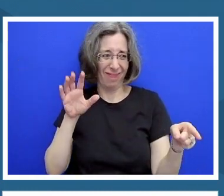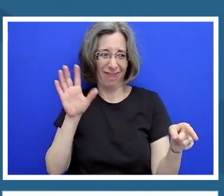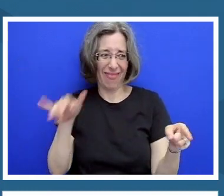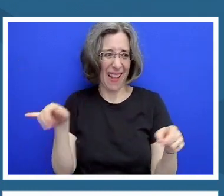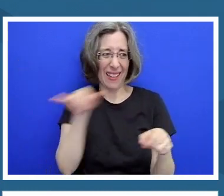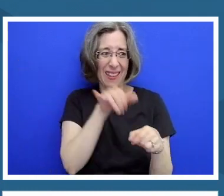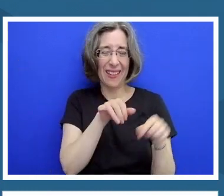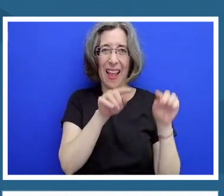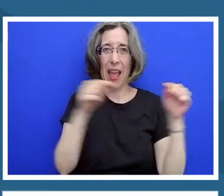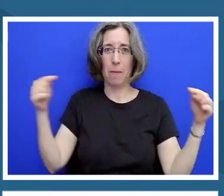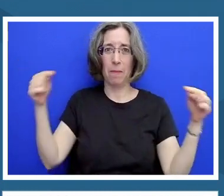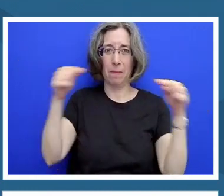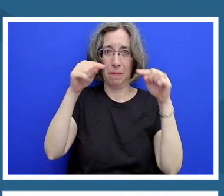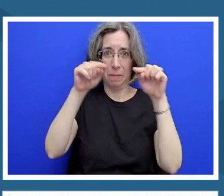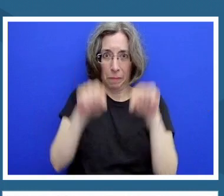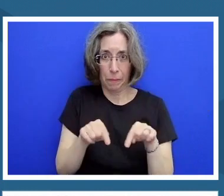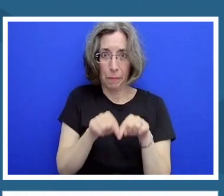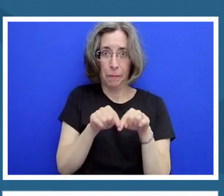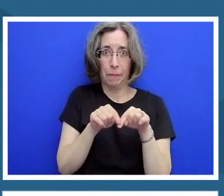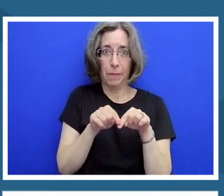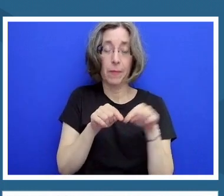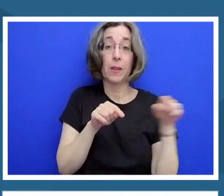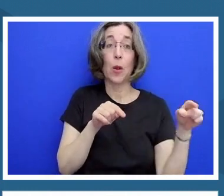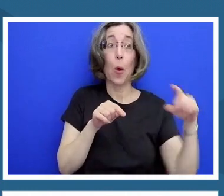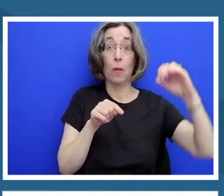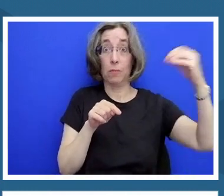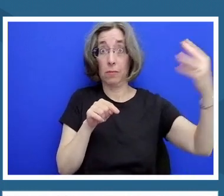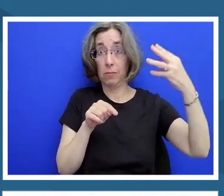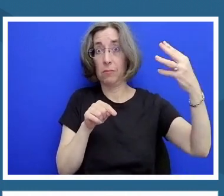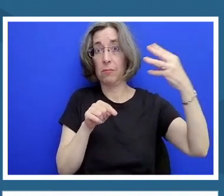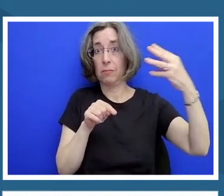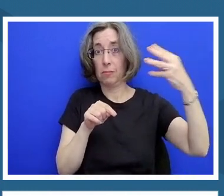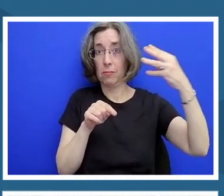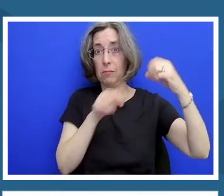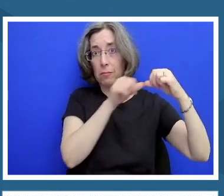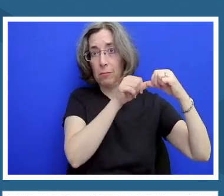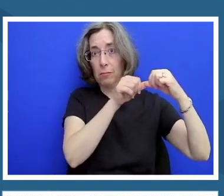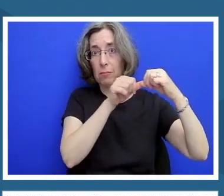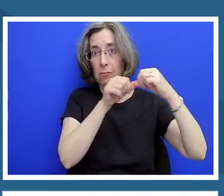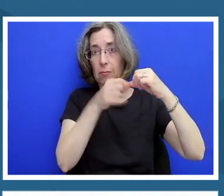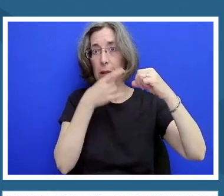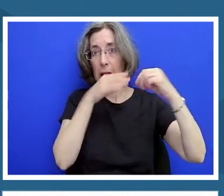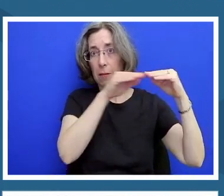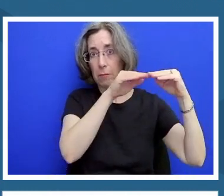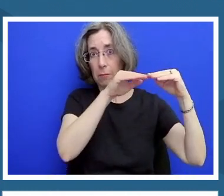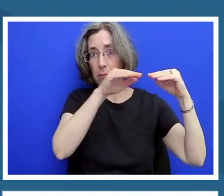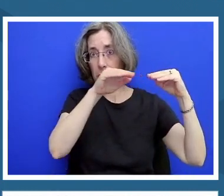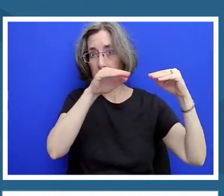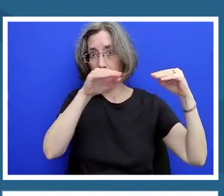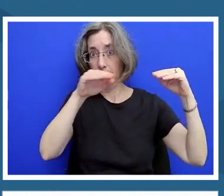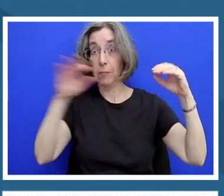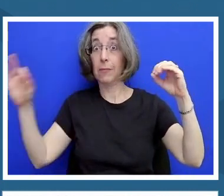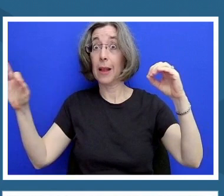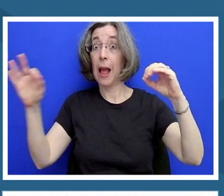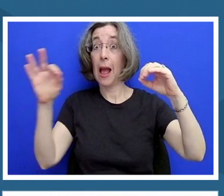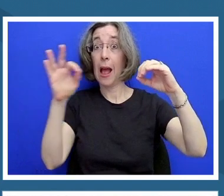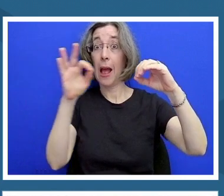steady while the planet is not in front of the star and then the brightness goes down when the planet